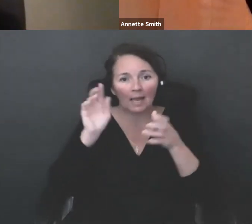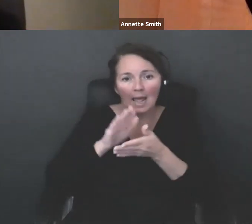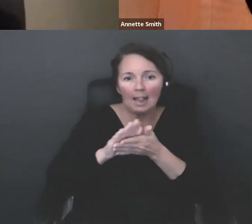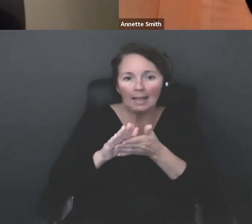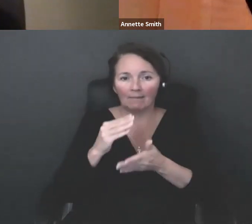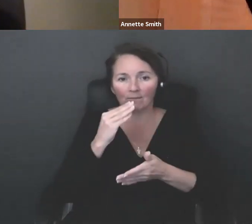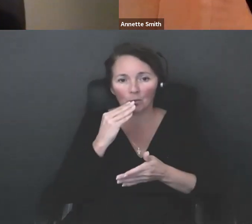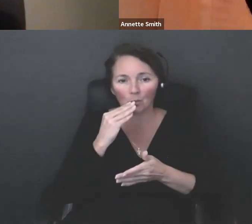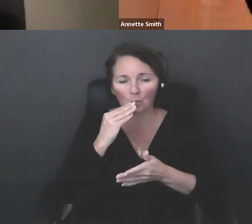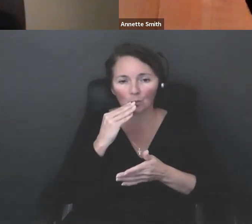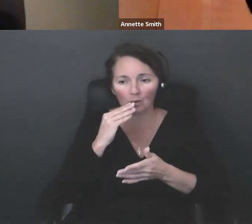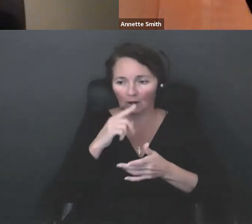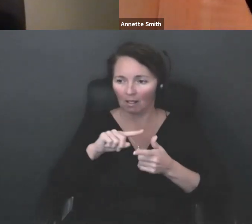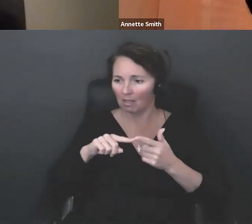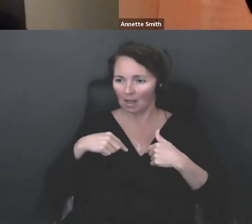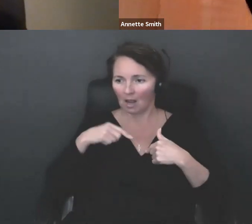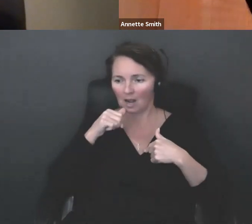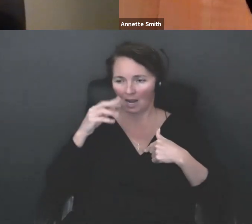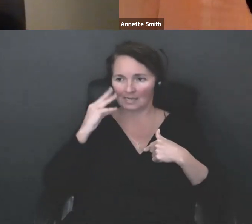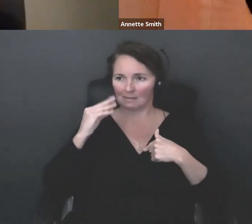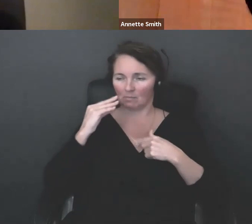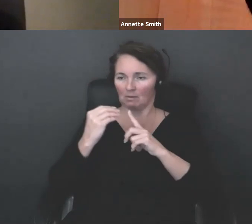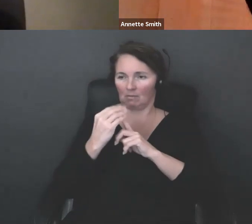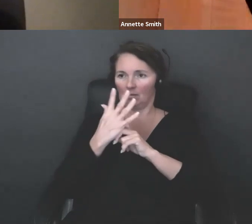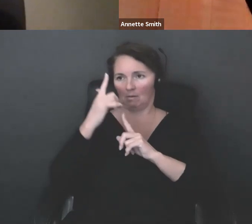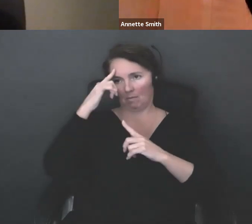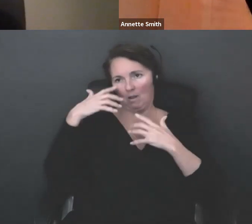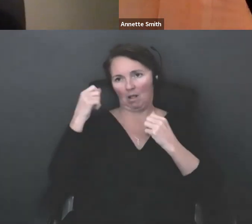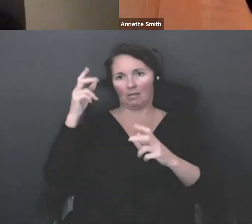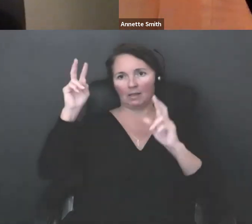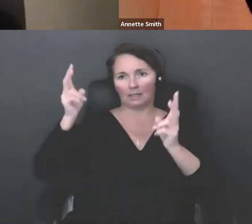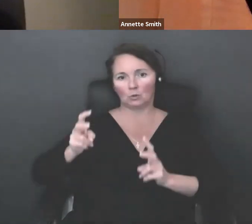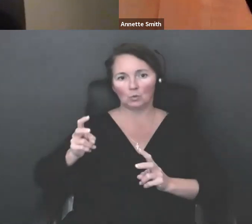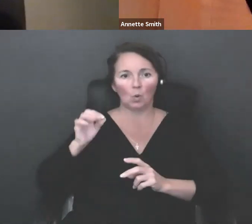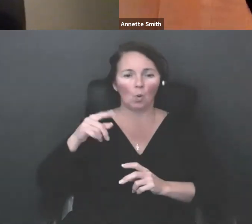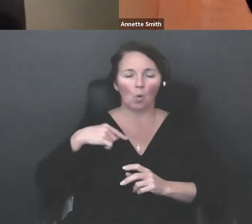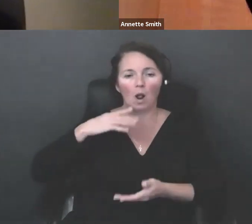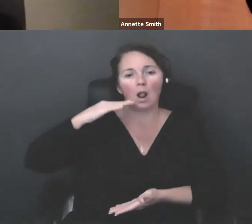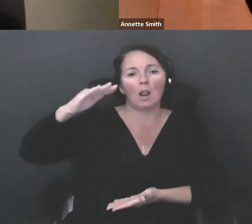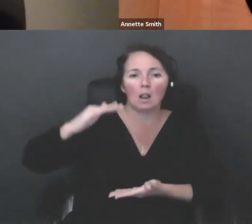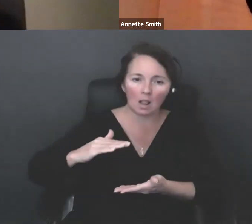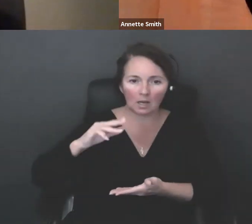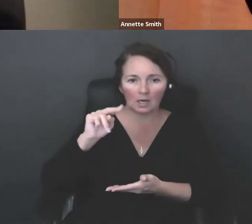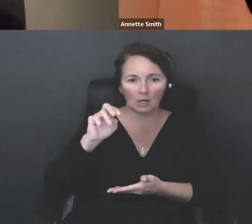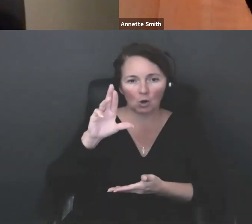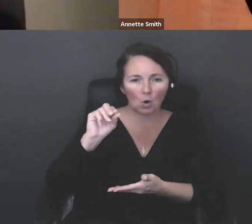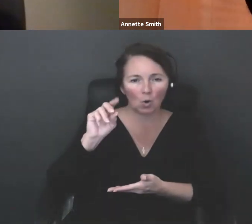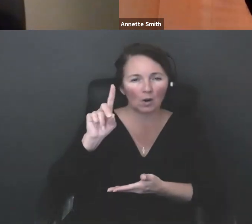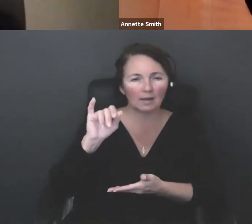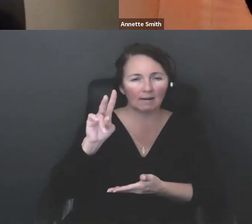dieted or if I lost enough weight or if I ate only clean foods or whatever, um, then I wouldn't be experiencing as